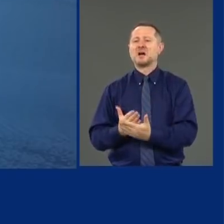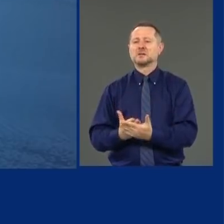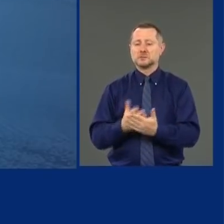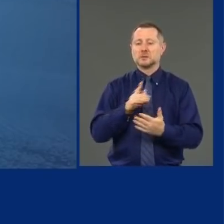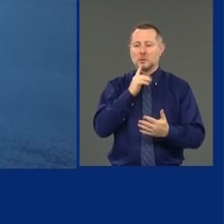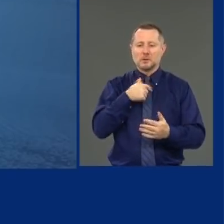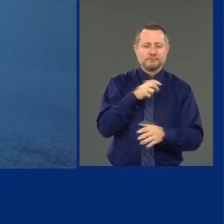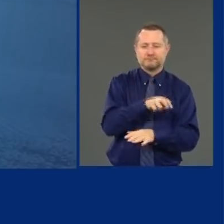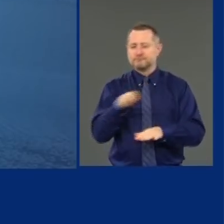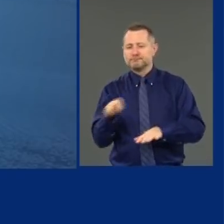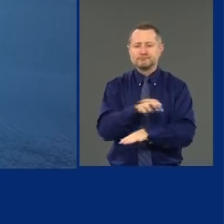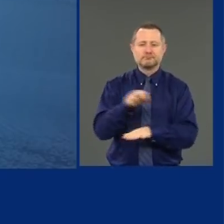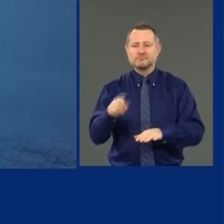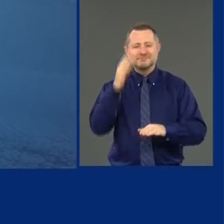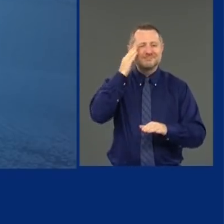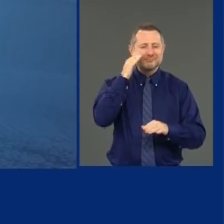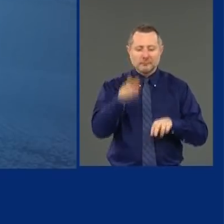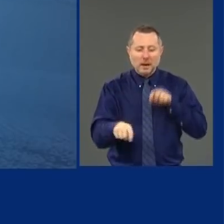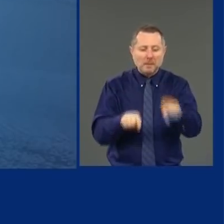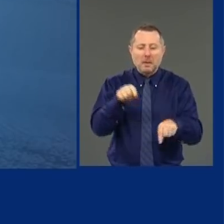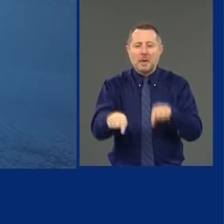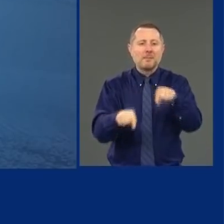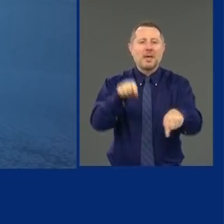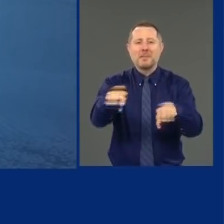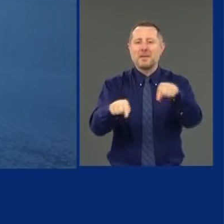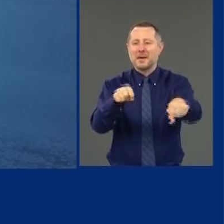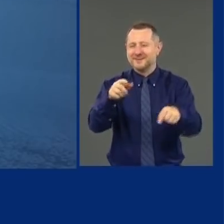AND Y'ALL UOU'LL UNDERSTAND WHY WE'RE